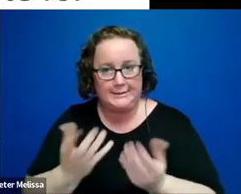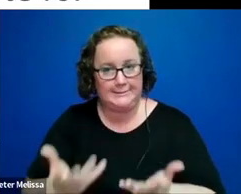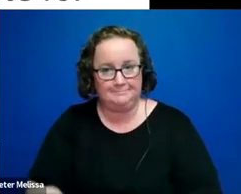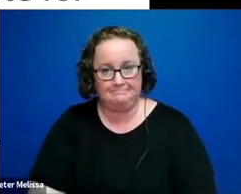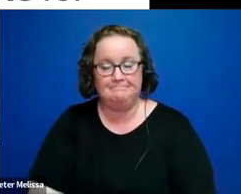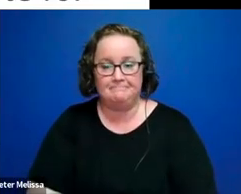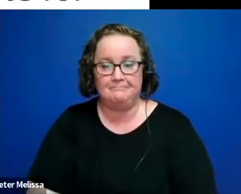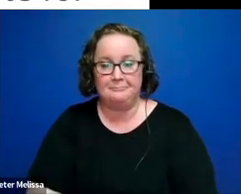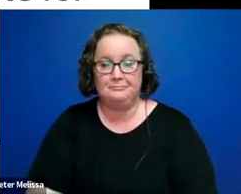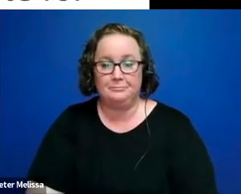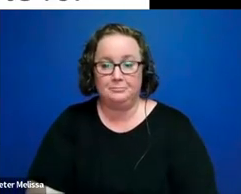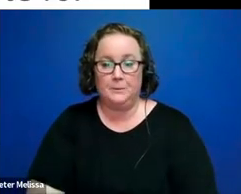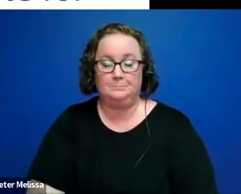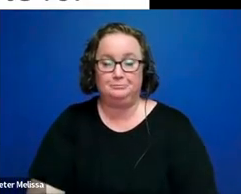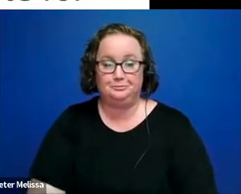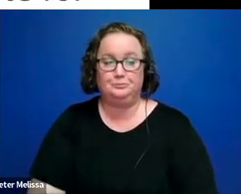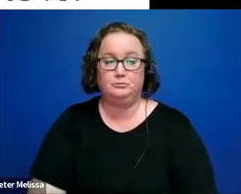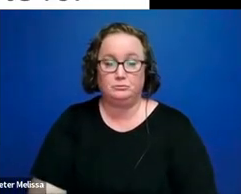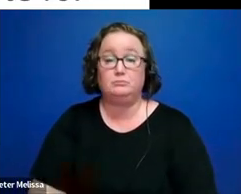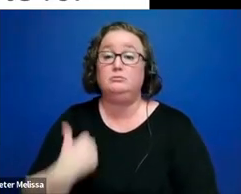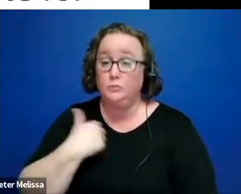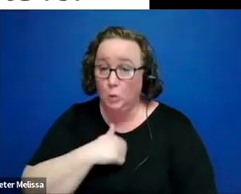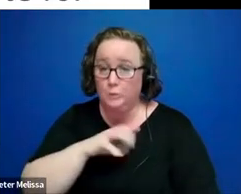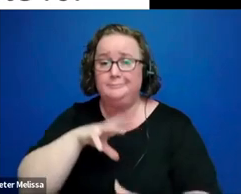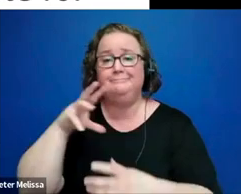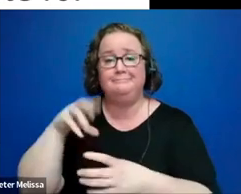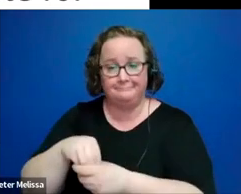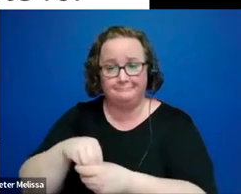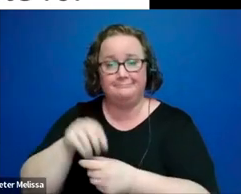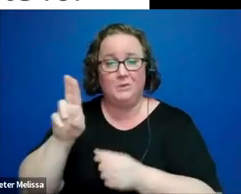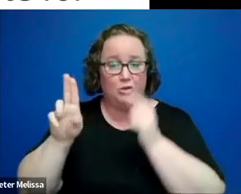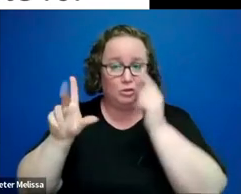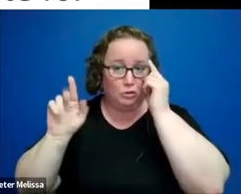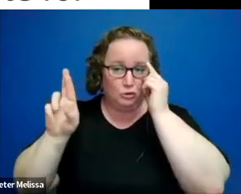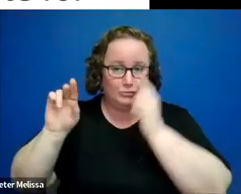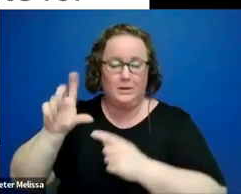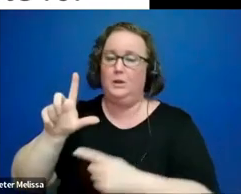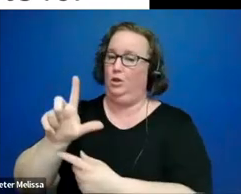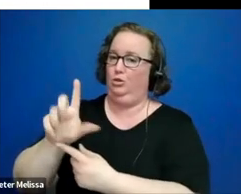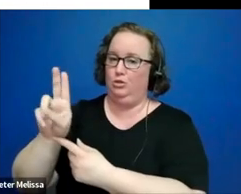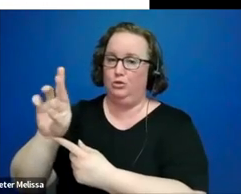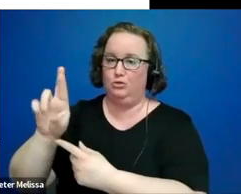And, of course, we are part of the Lurie Institute. Next slide, please.